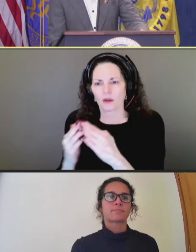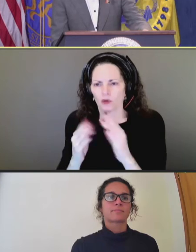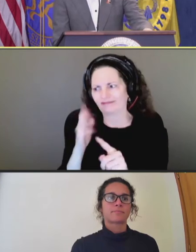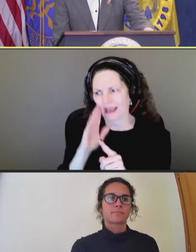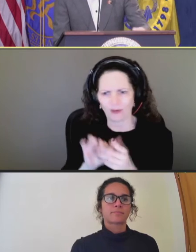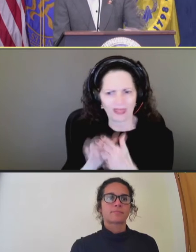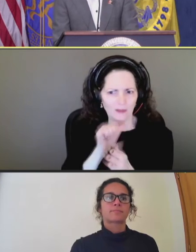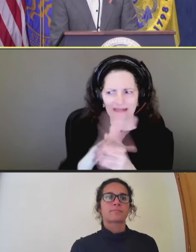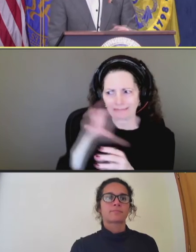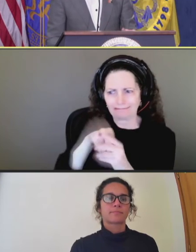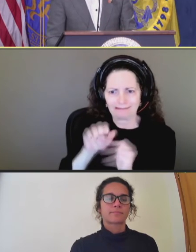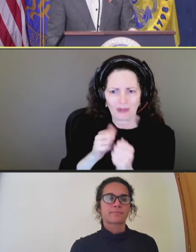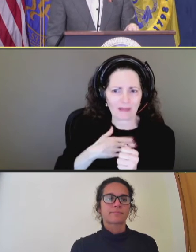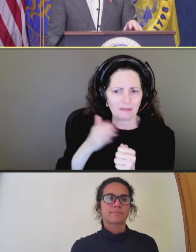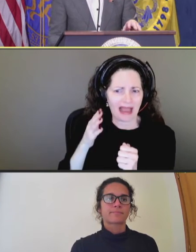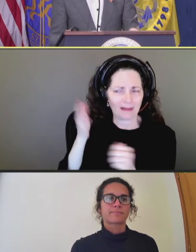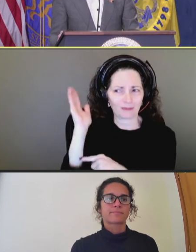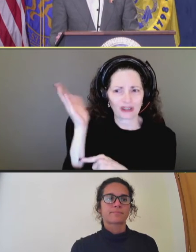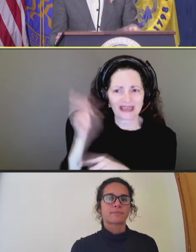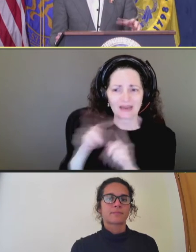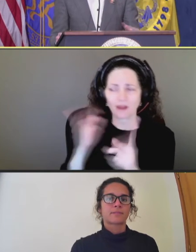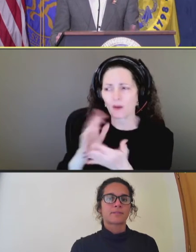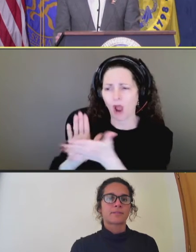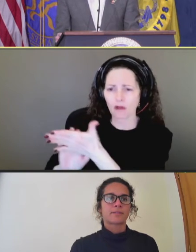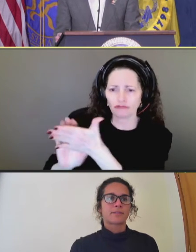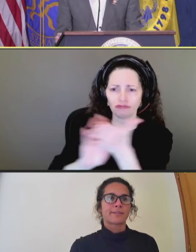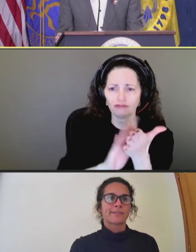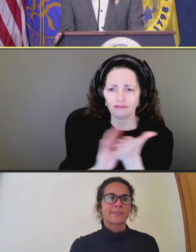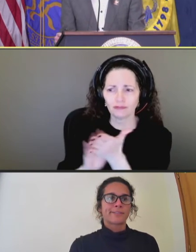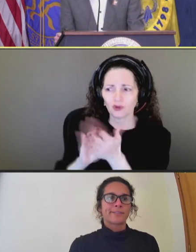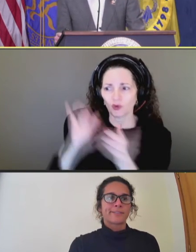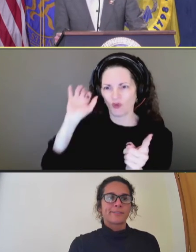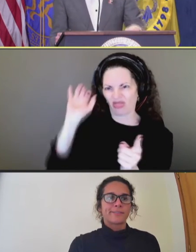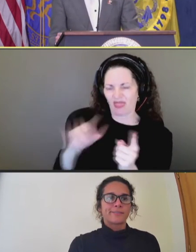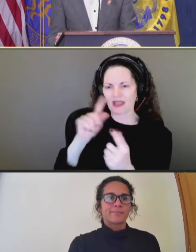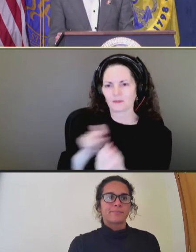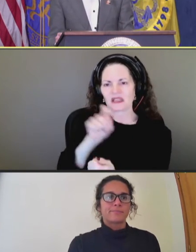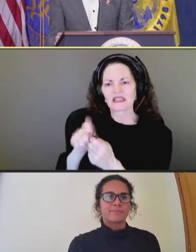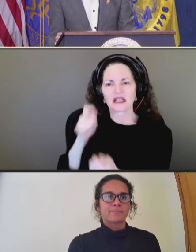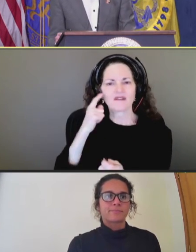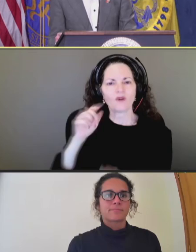but I do want to give kudos to that specifically for mpox making sure that, you know, we're